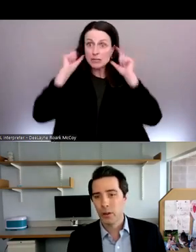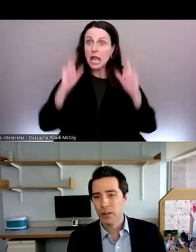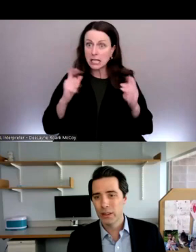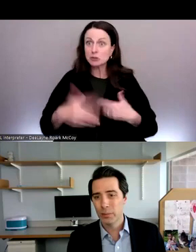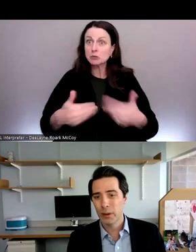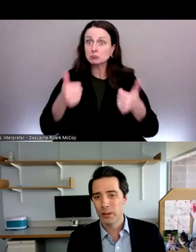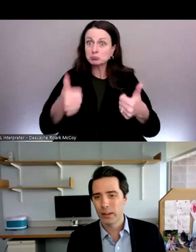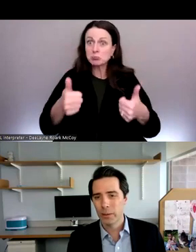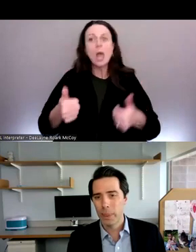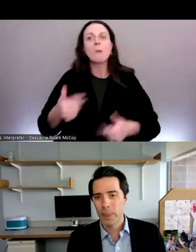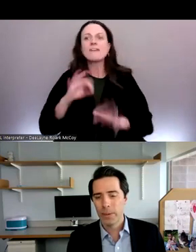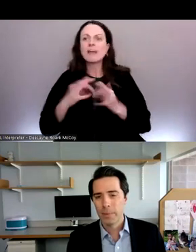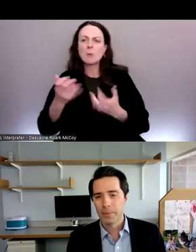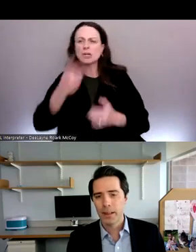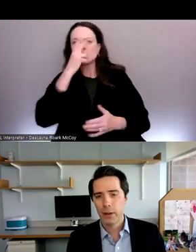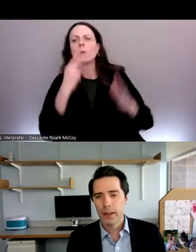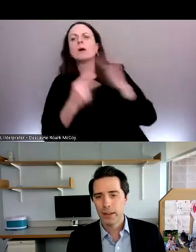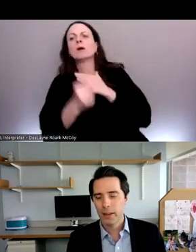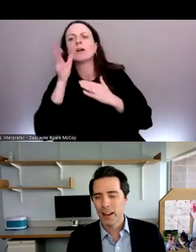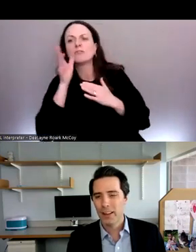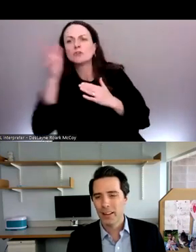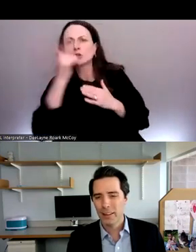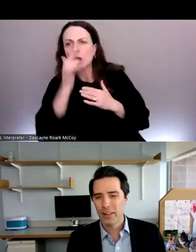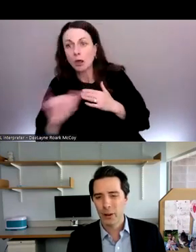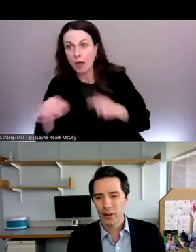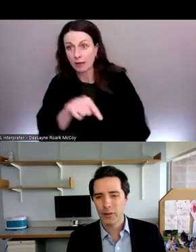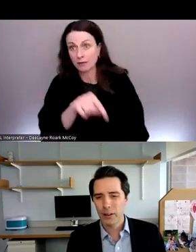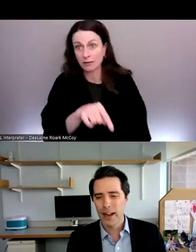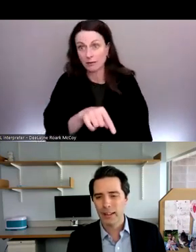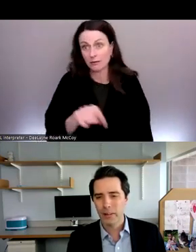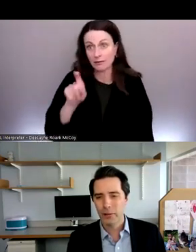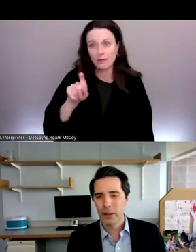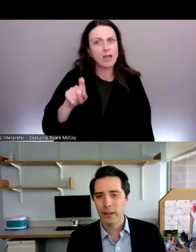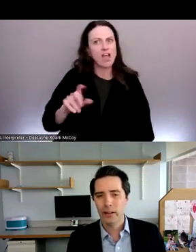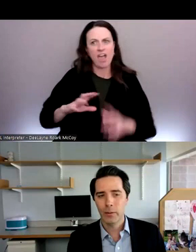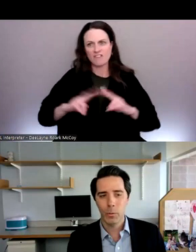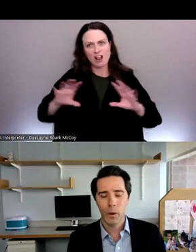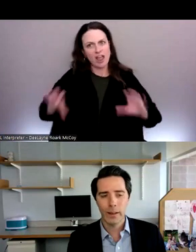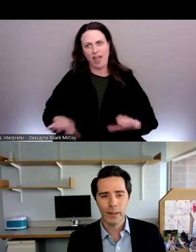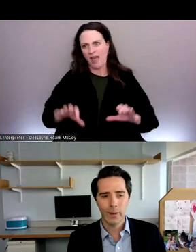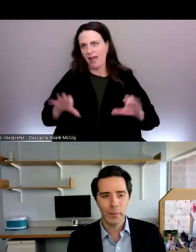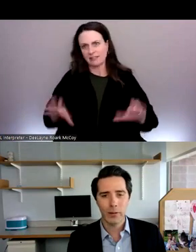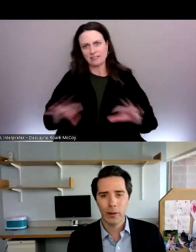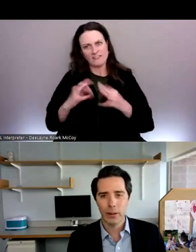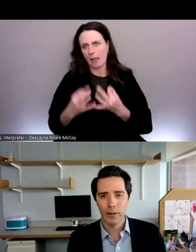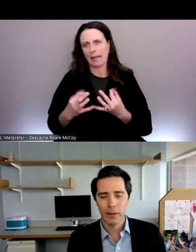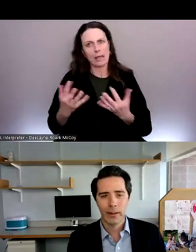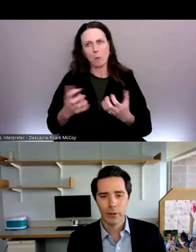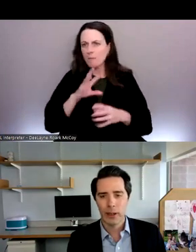prognosis primarily interact they're also very active in